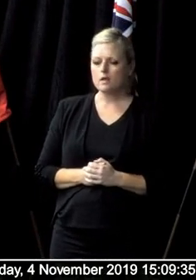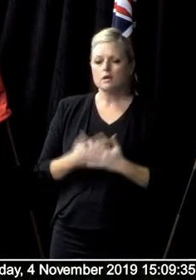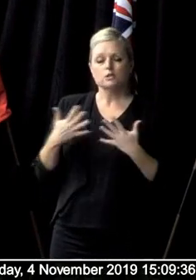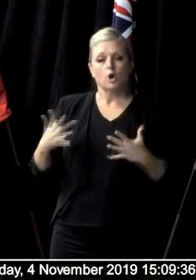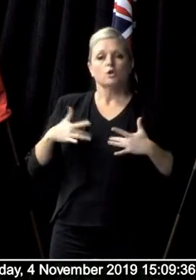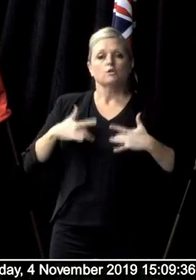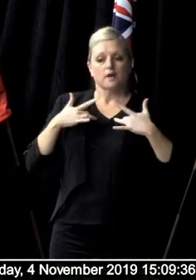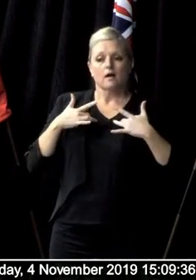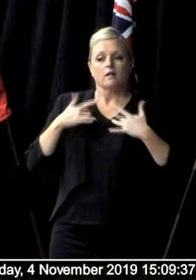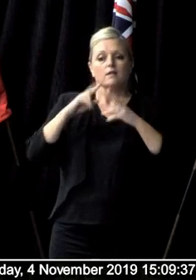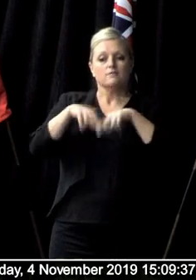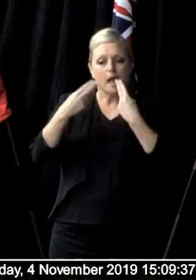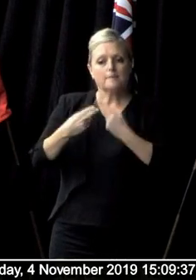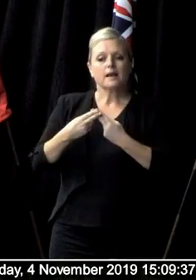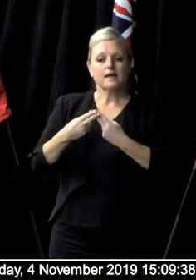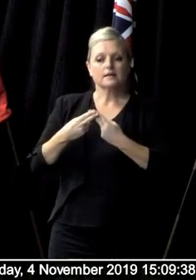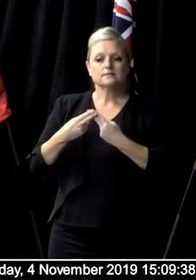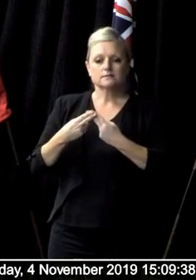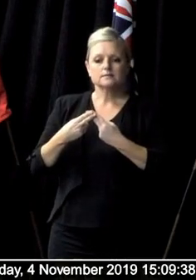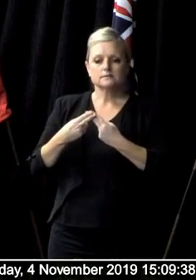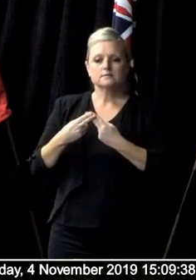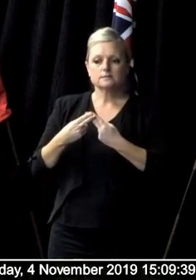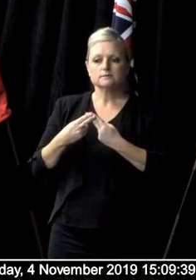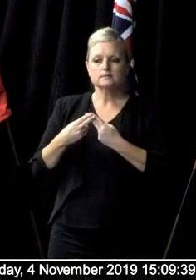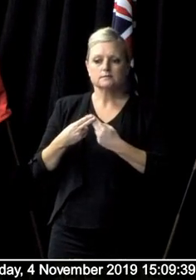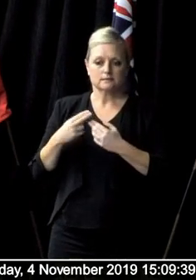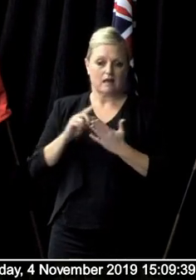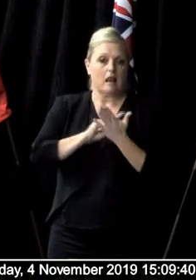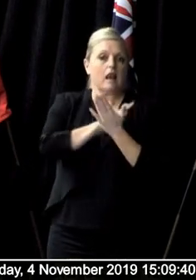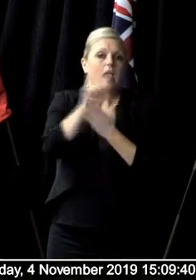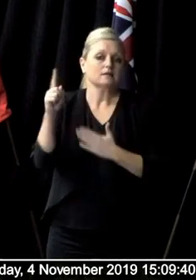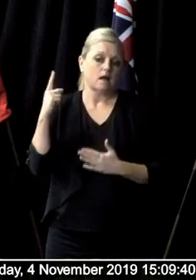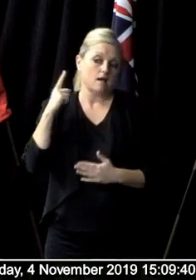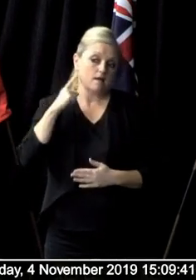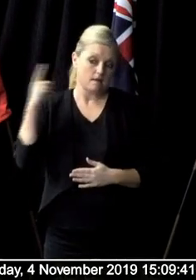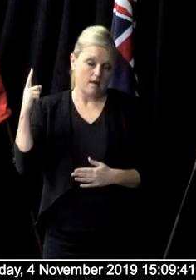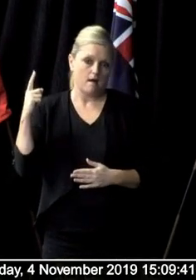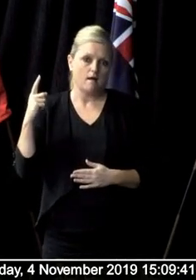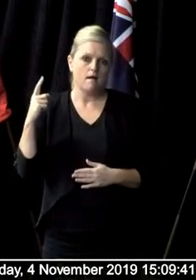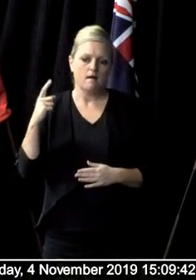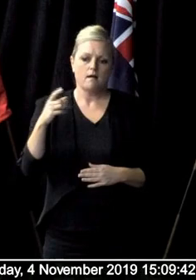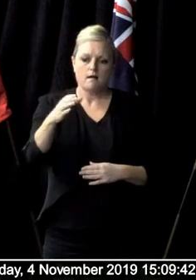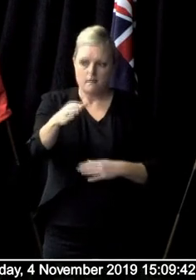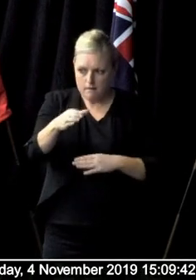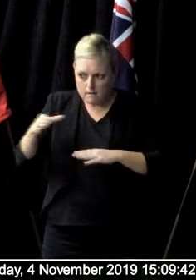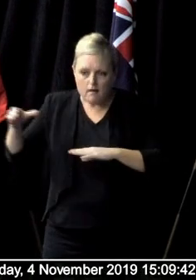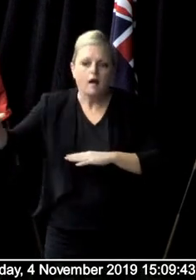discover that their child had been withdrawn from the classroom only when another school parent tells them or when the family happens to be